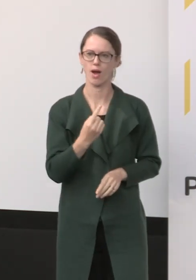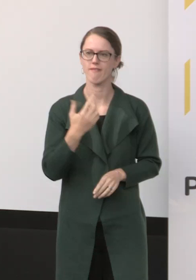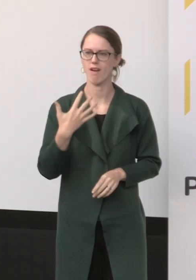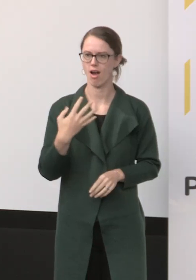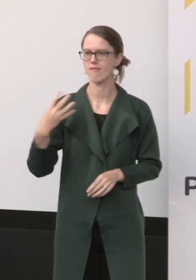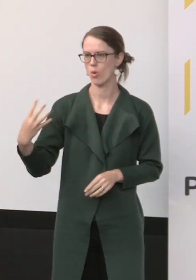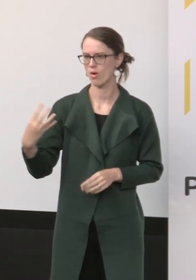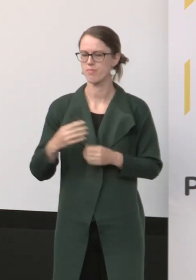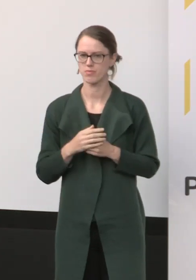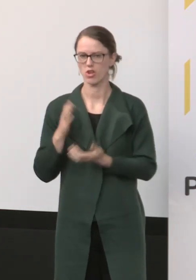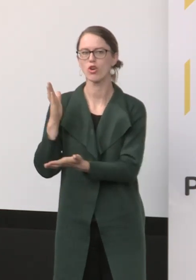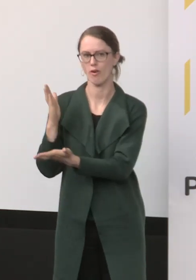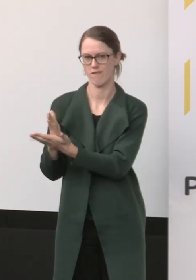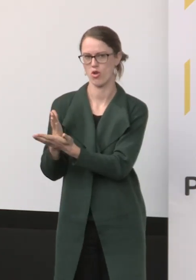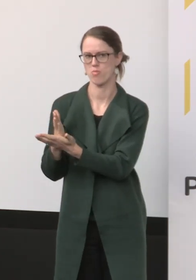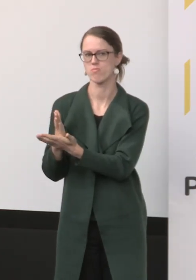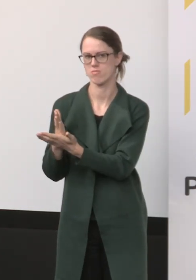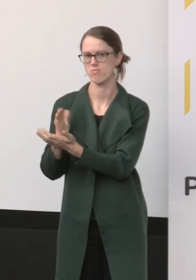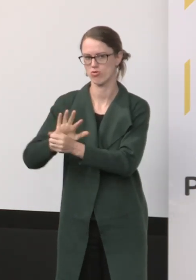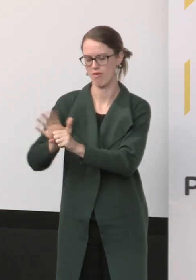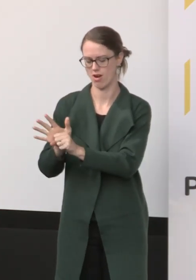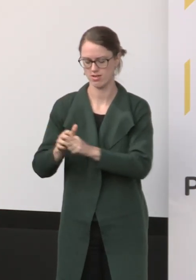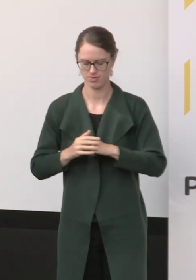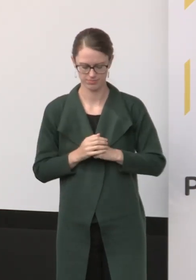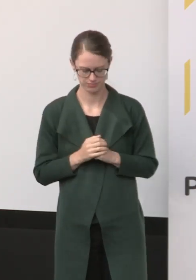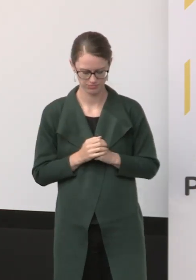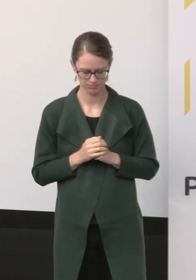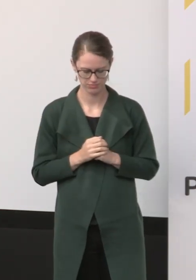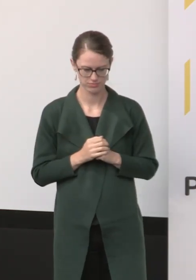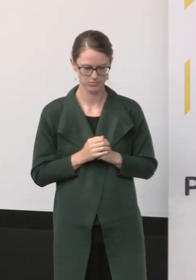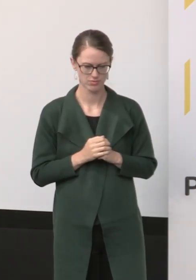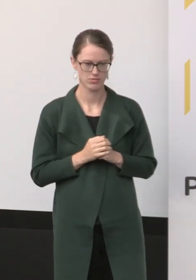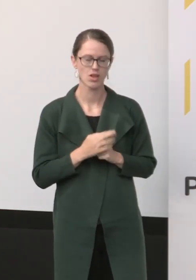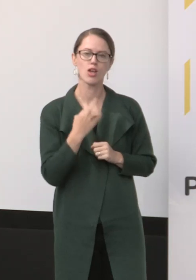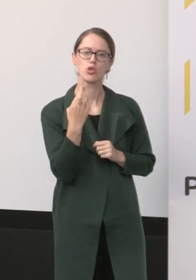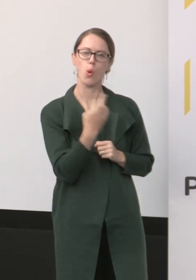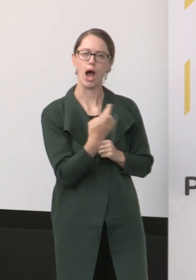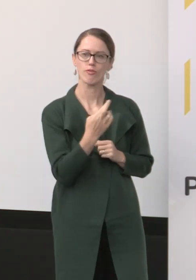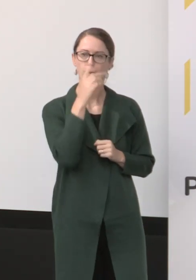new cases. So the total